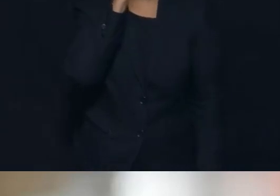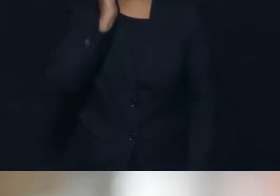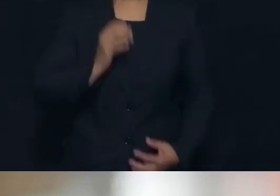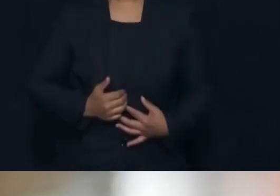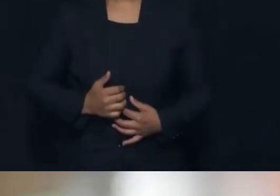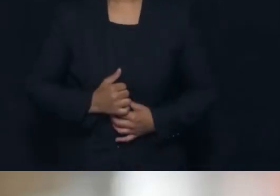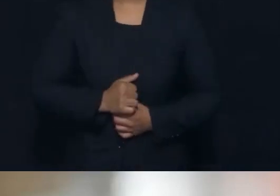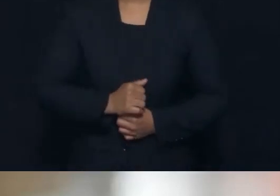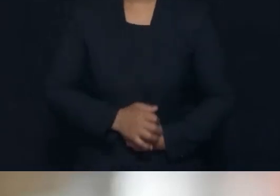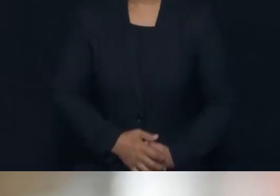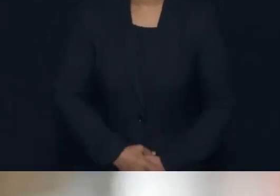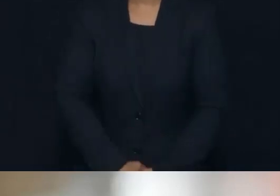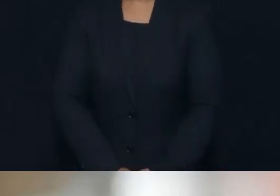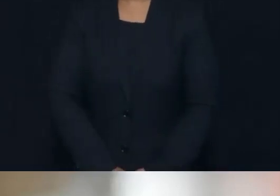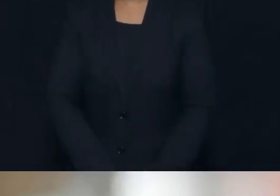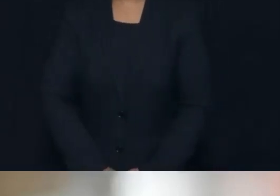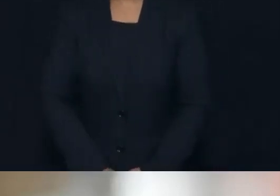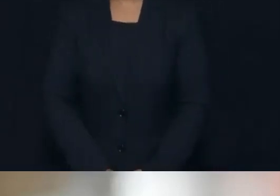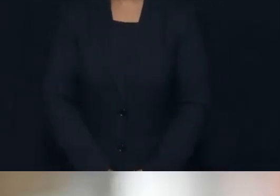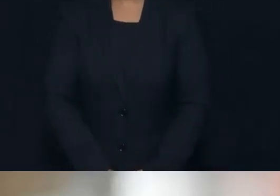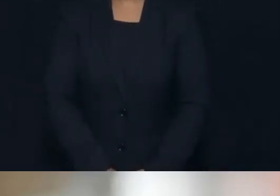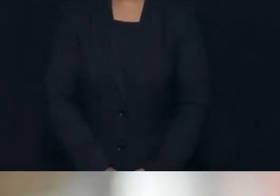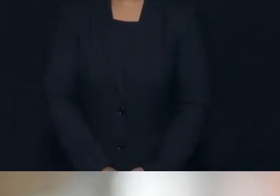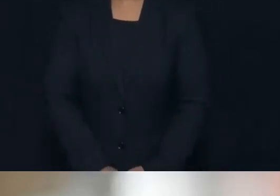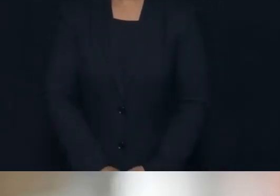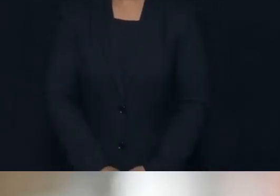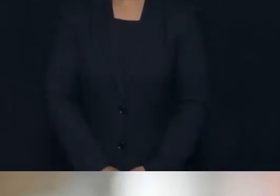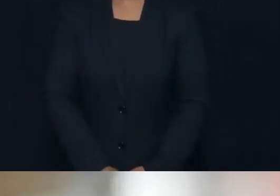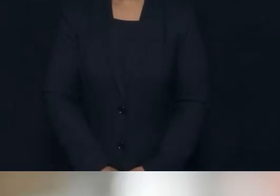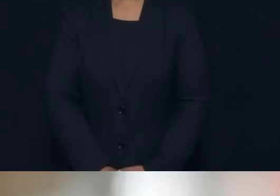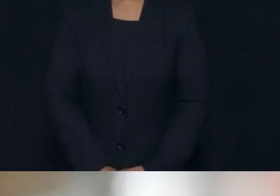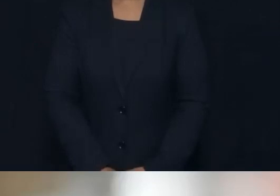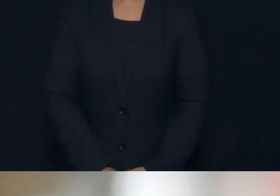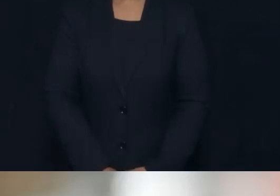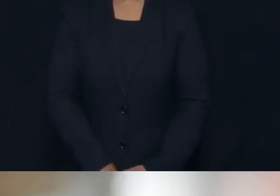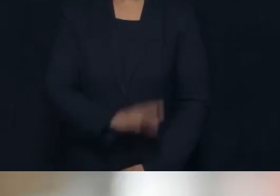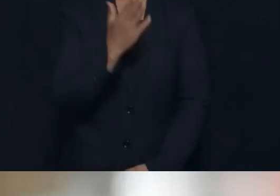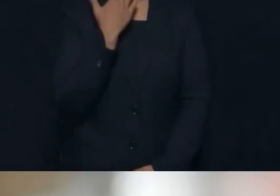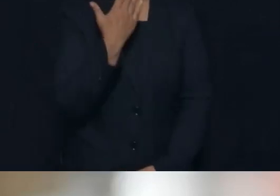challenge. We have the legal policy and requirement for accessibility.